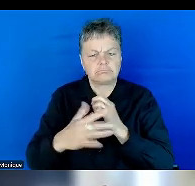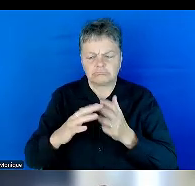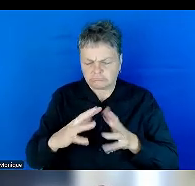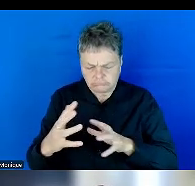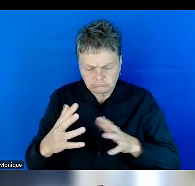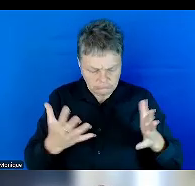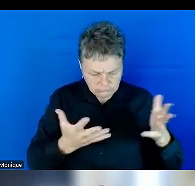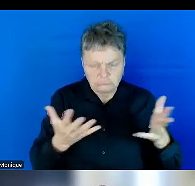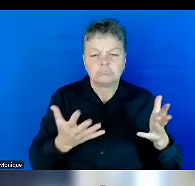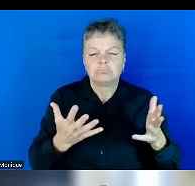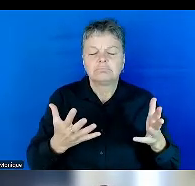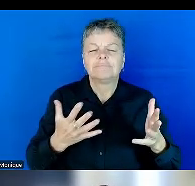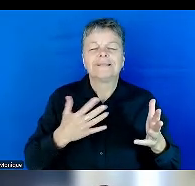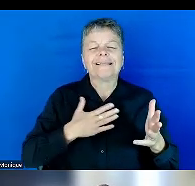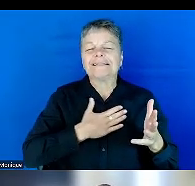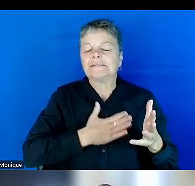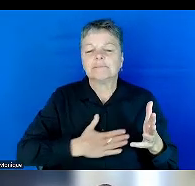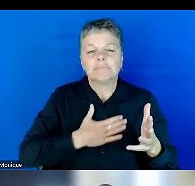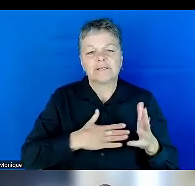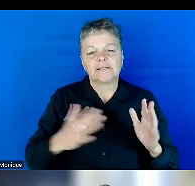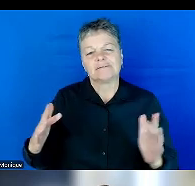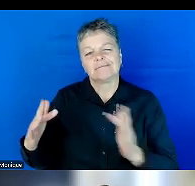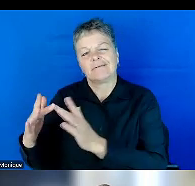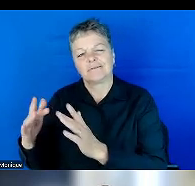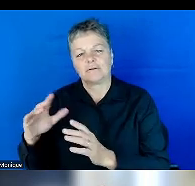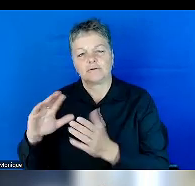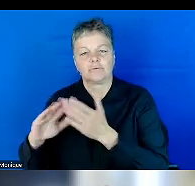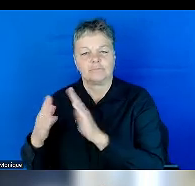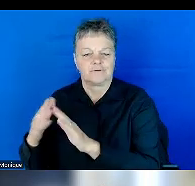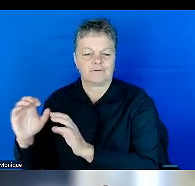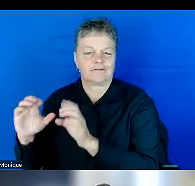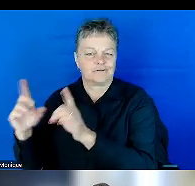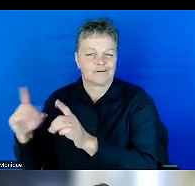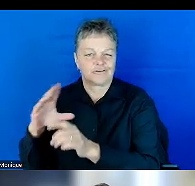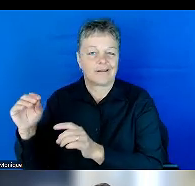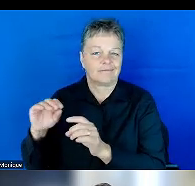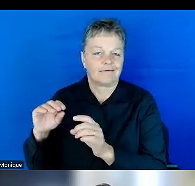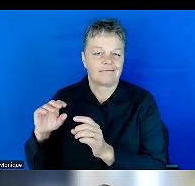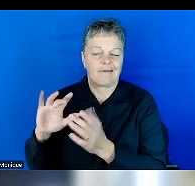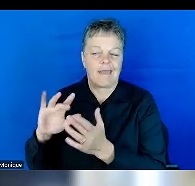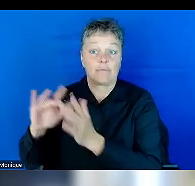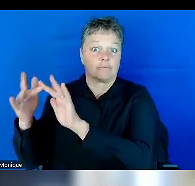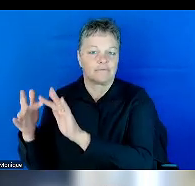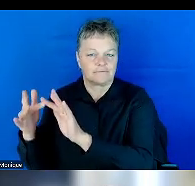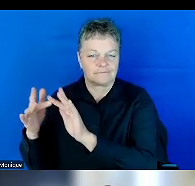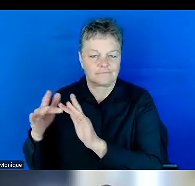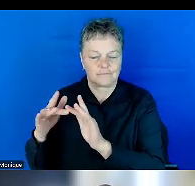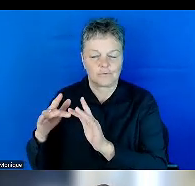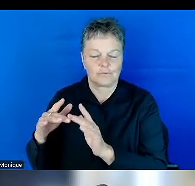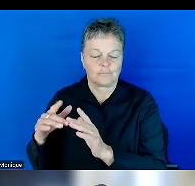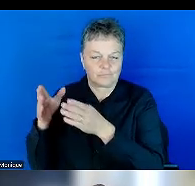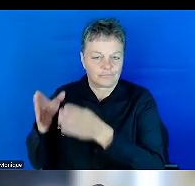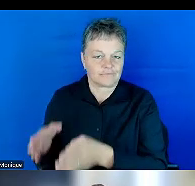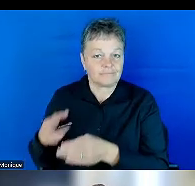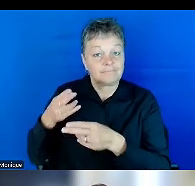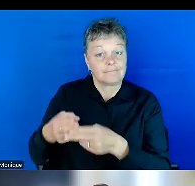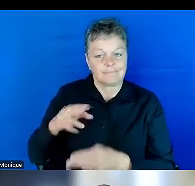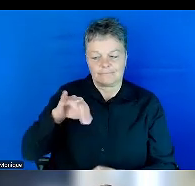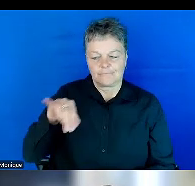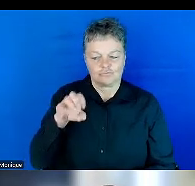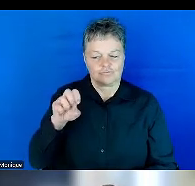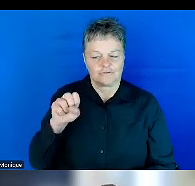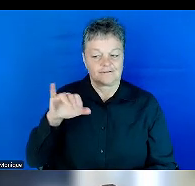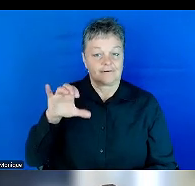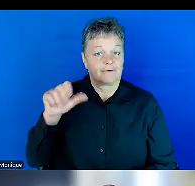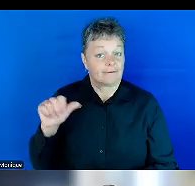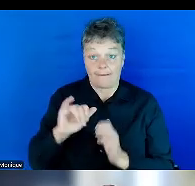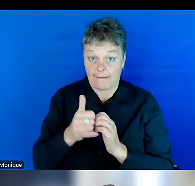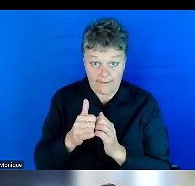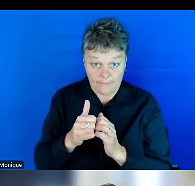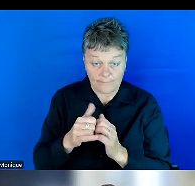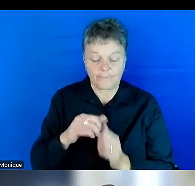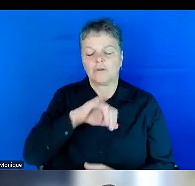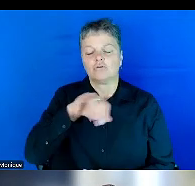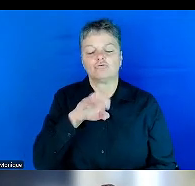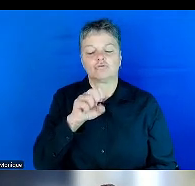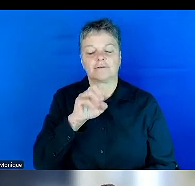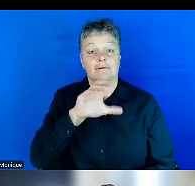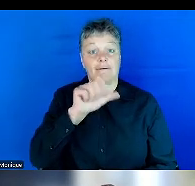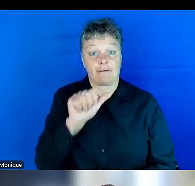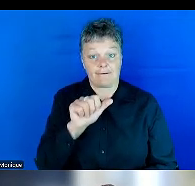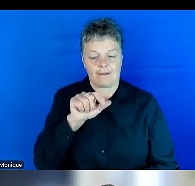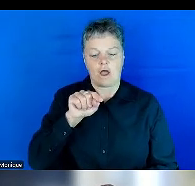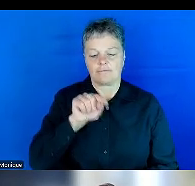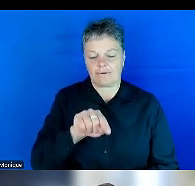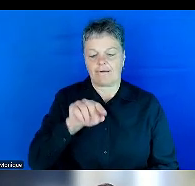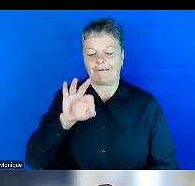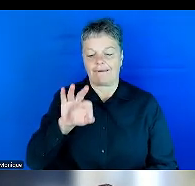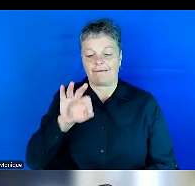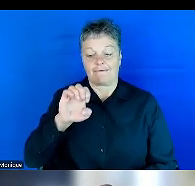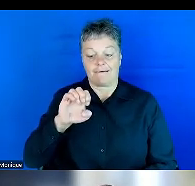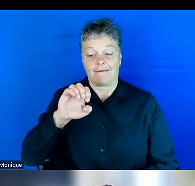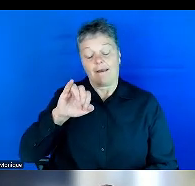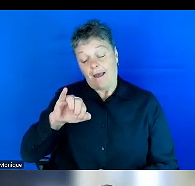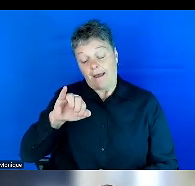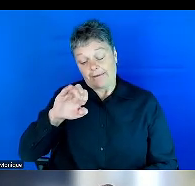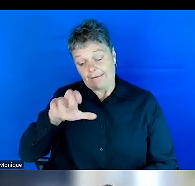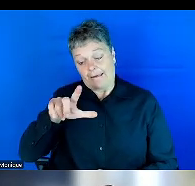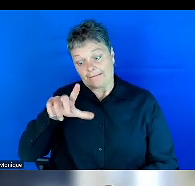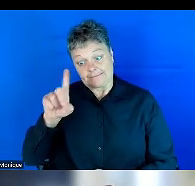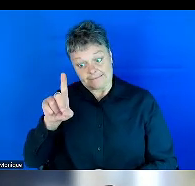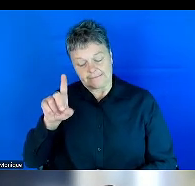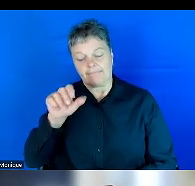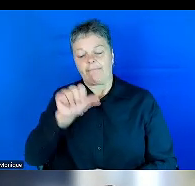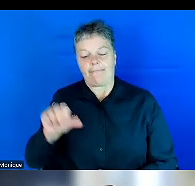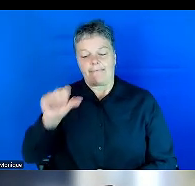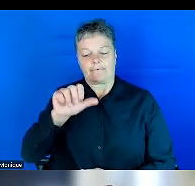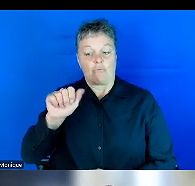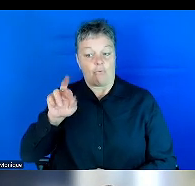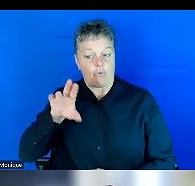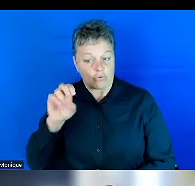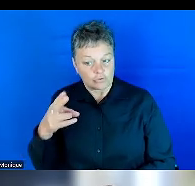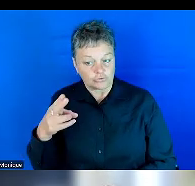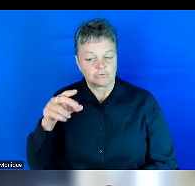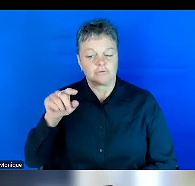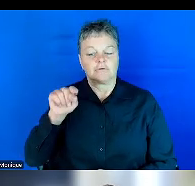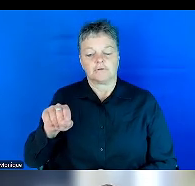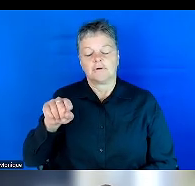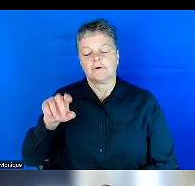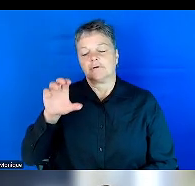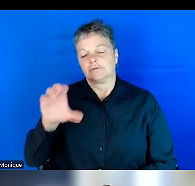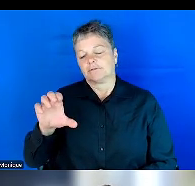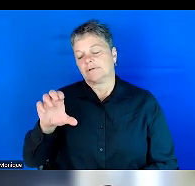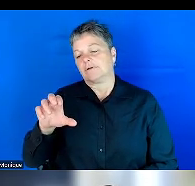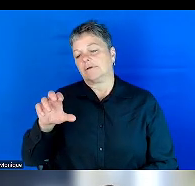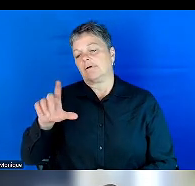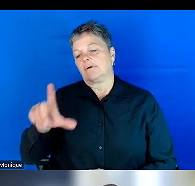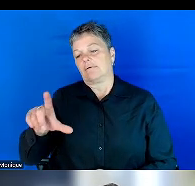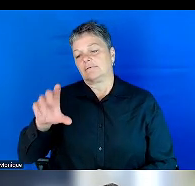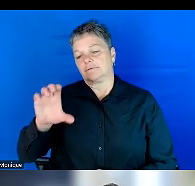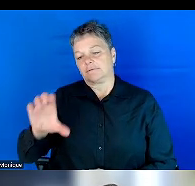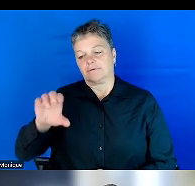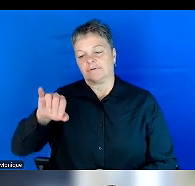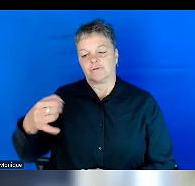reach out to our community education and outreach coordinator Jessica at jessica.field@arch.clcj.ca.